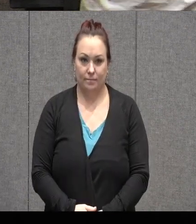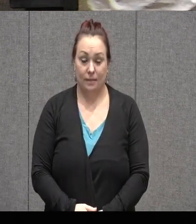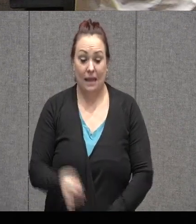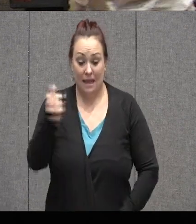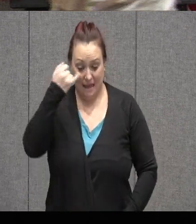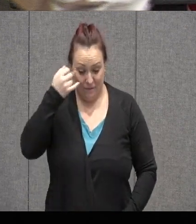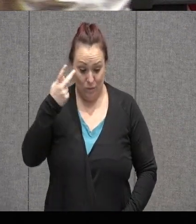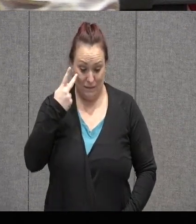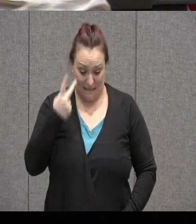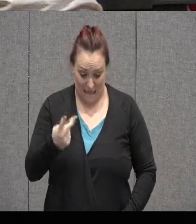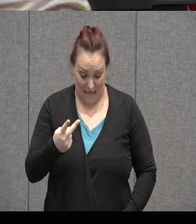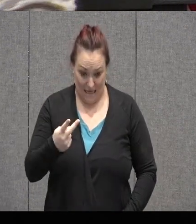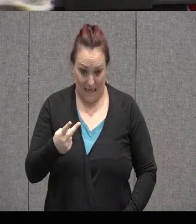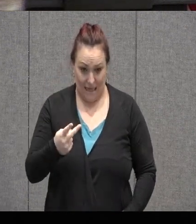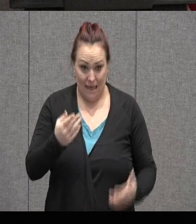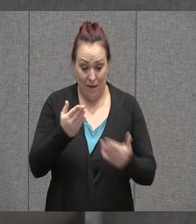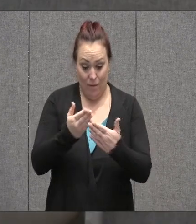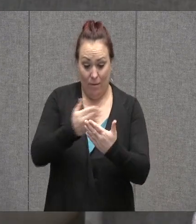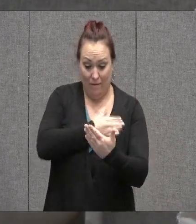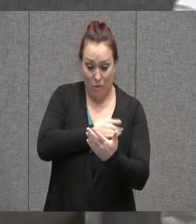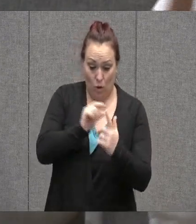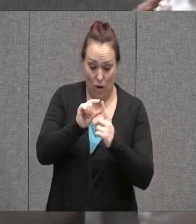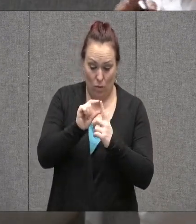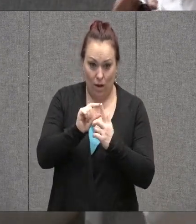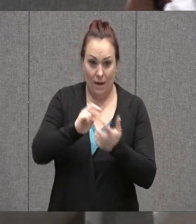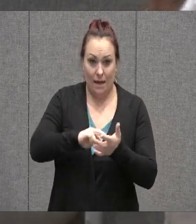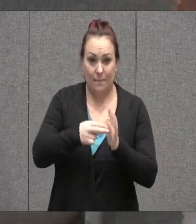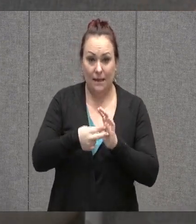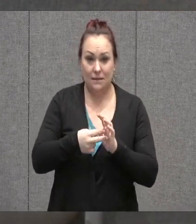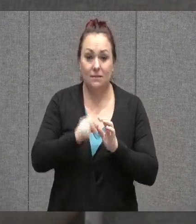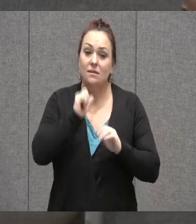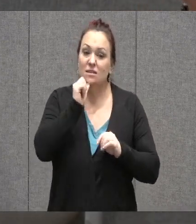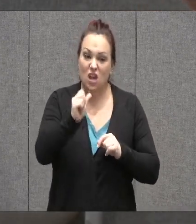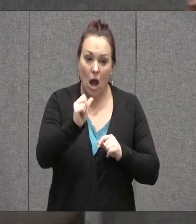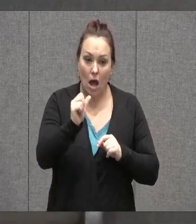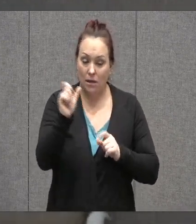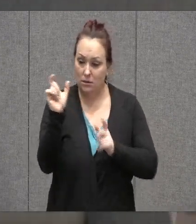When you see that before a word it's not that word.